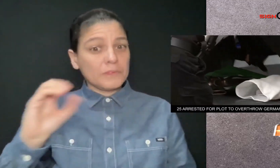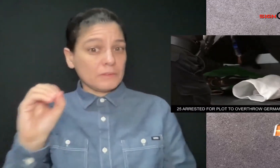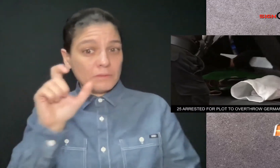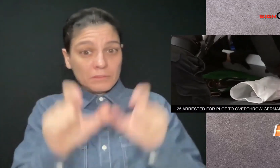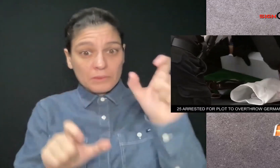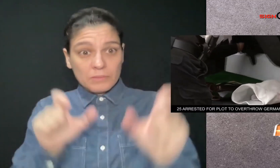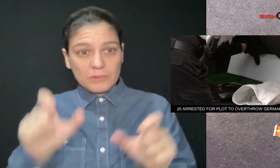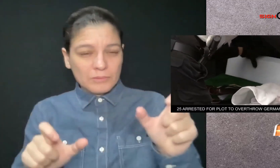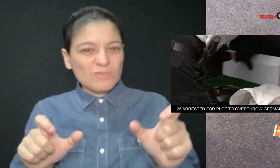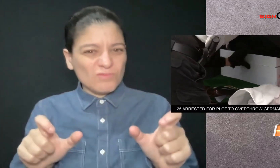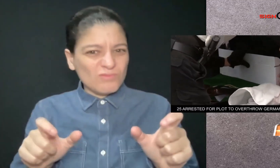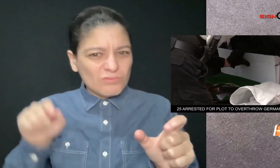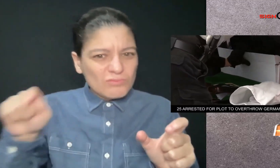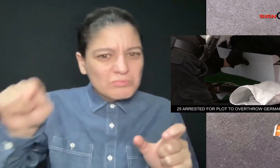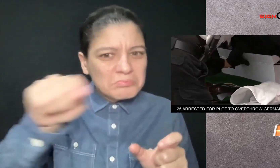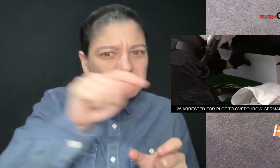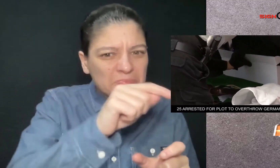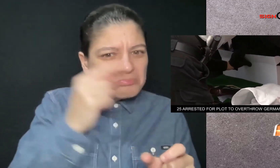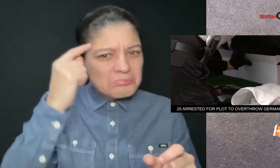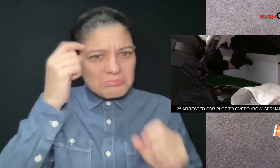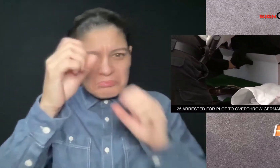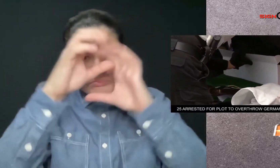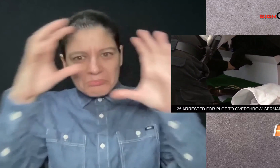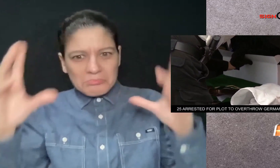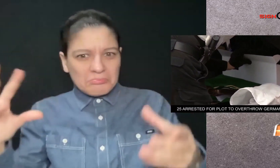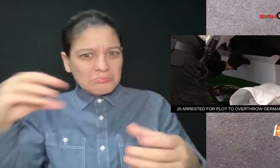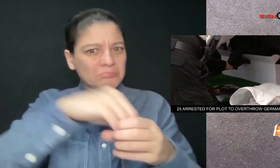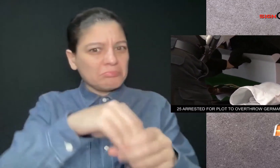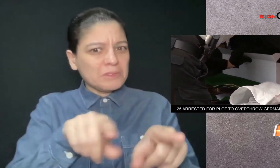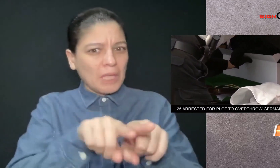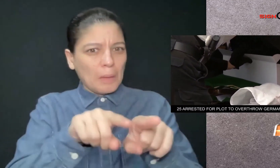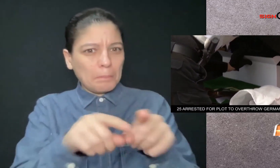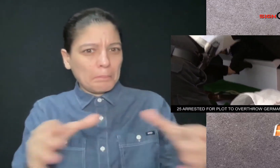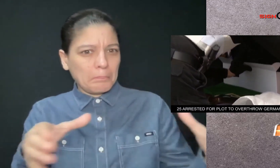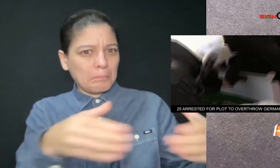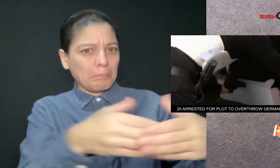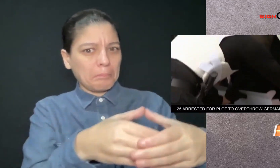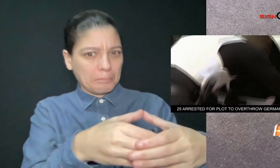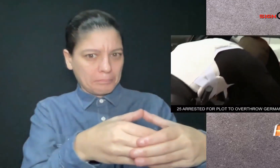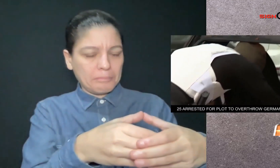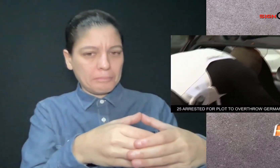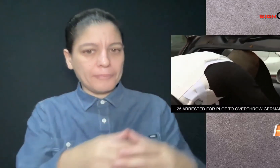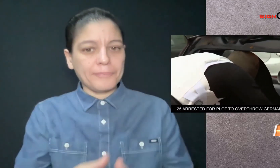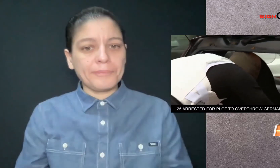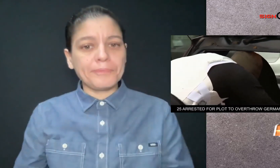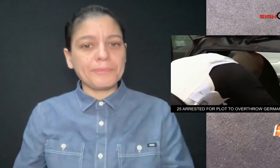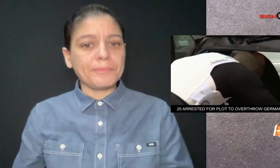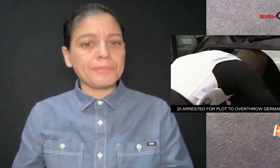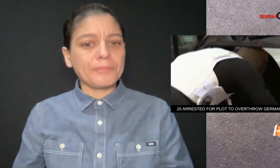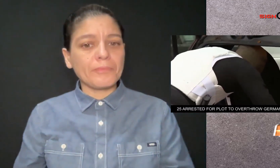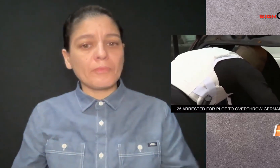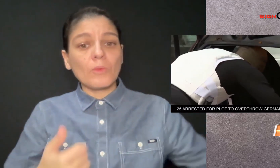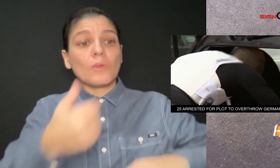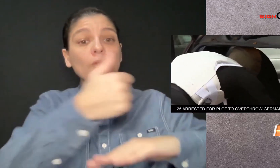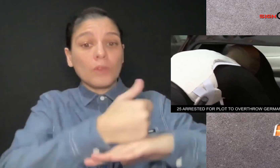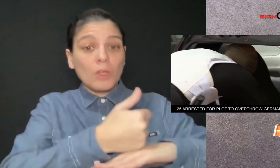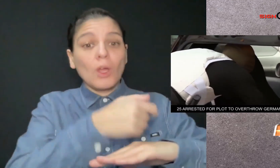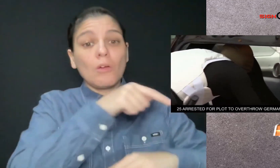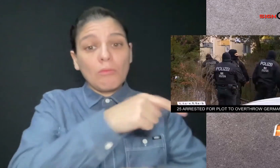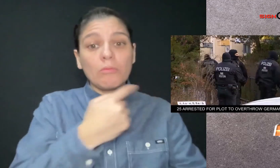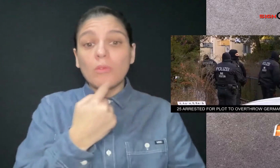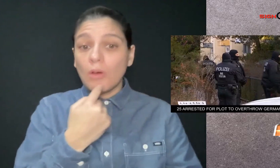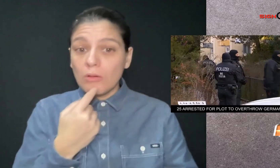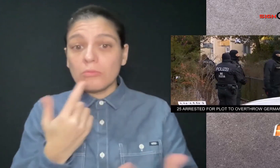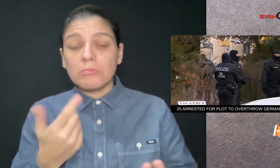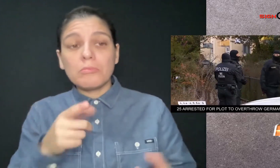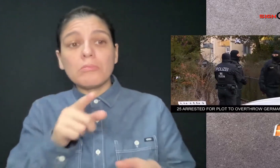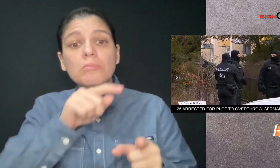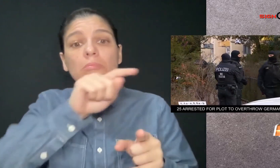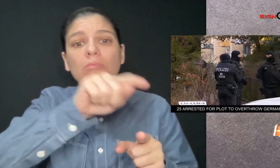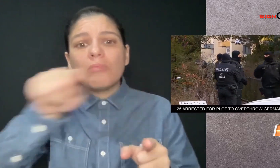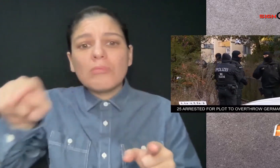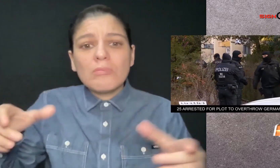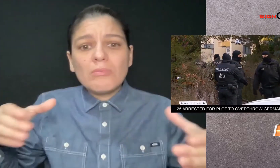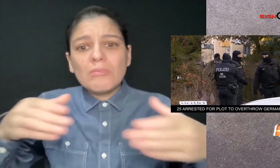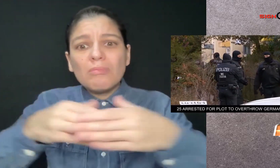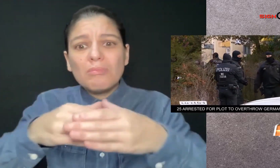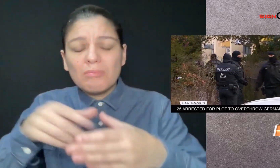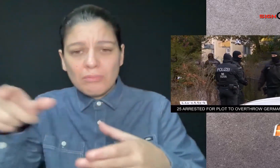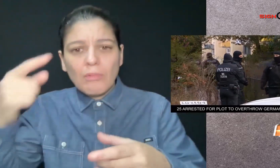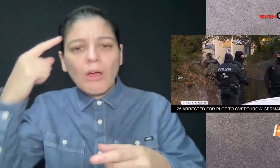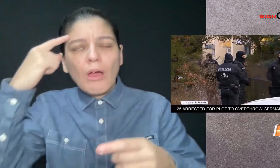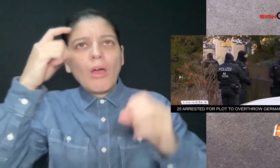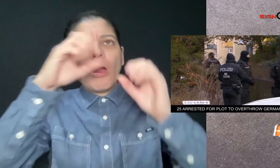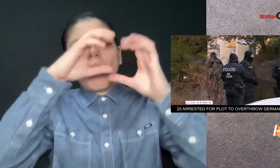about 50 people were suspected to have been part of the group